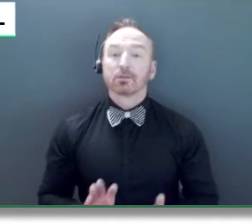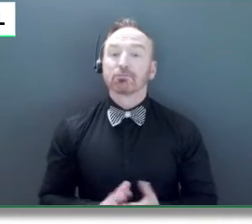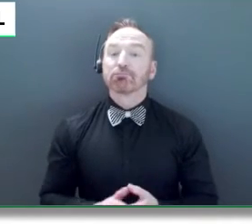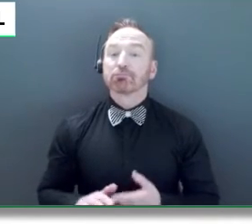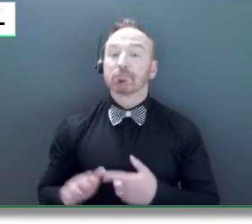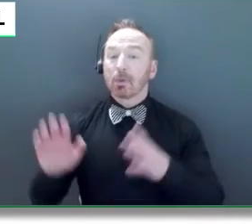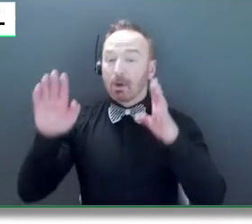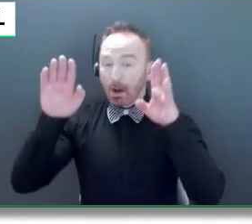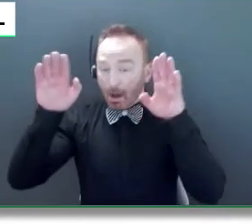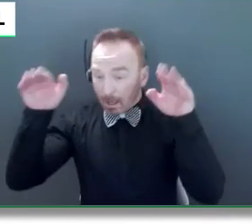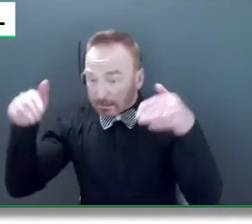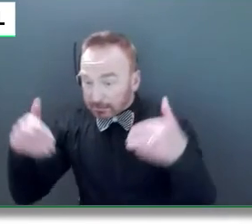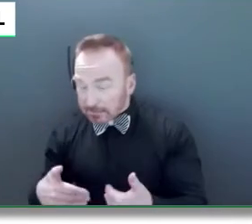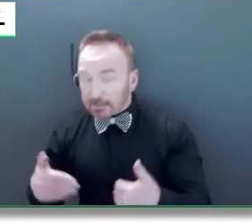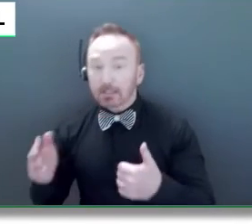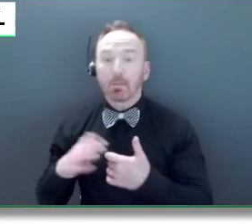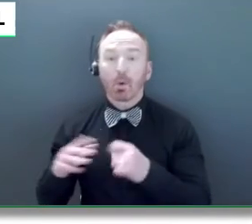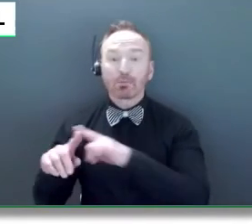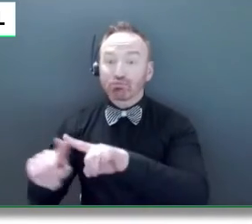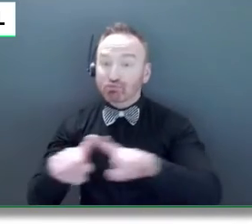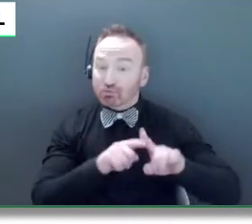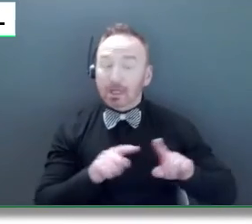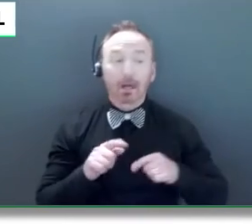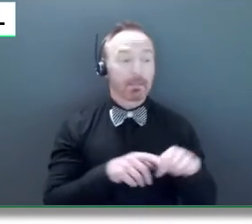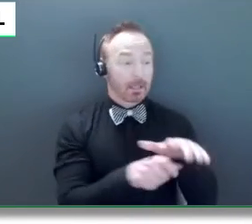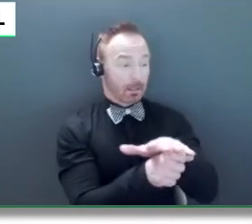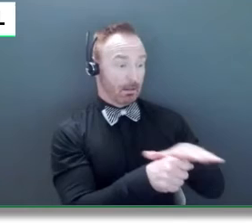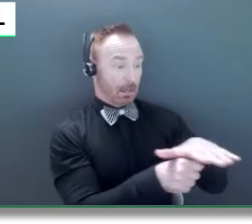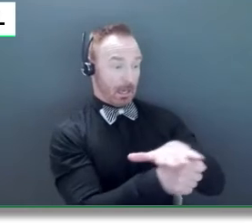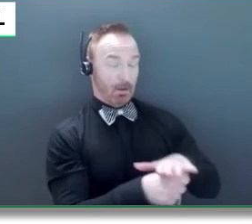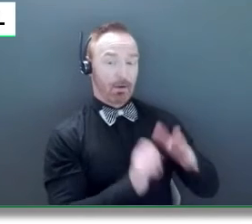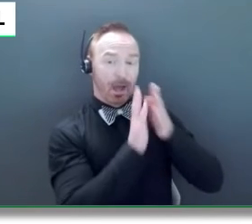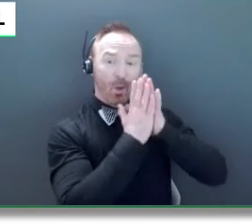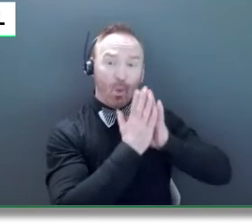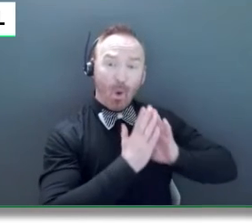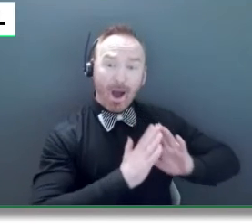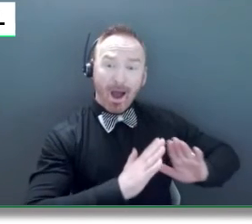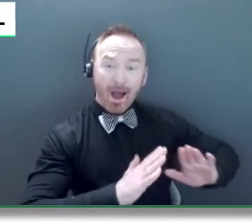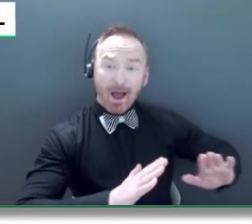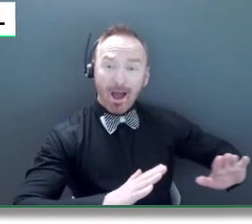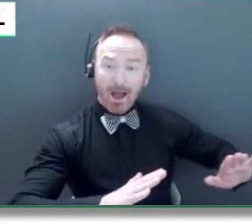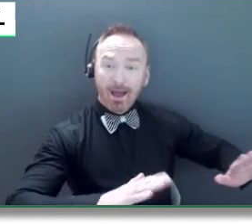busy and that gave the chance for that interpretation to go a little bit deeper.